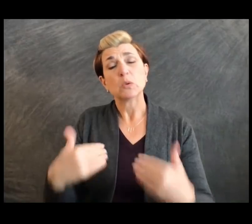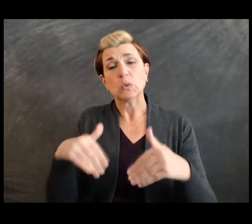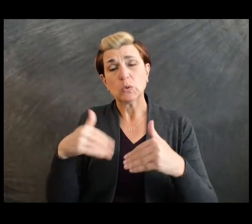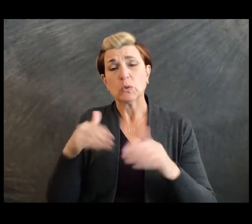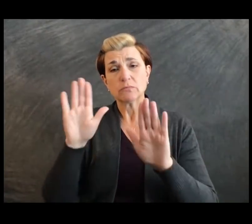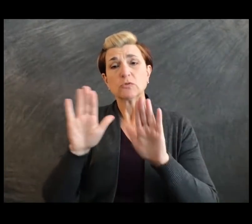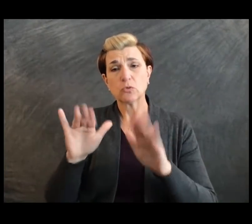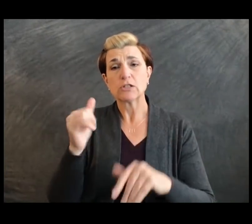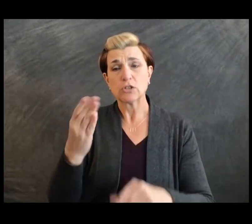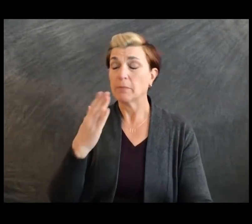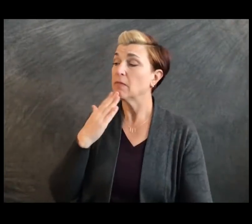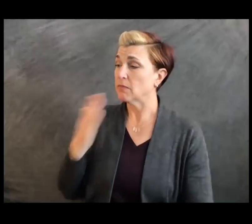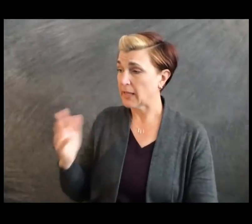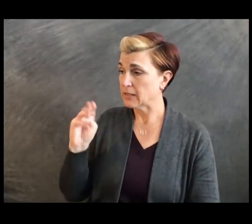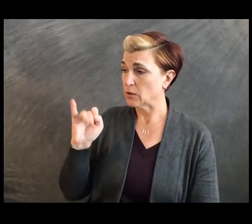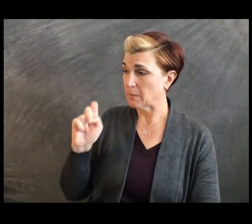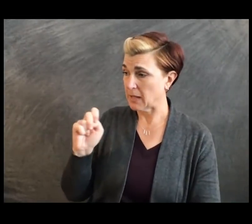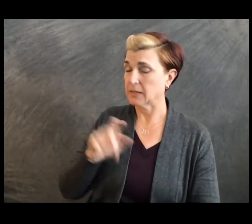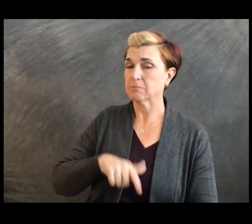please